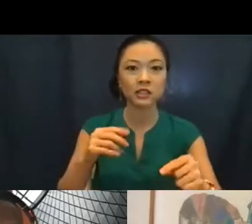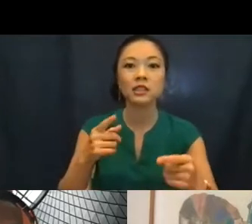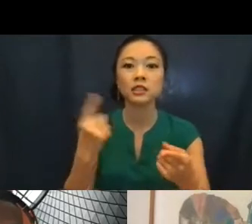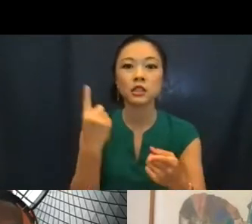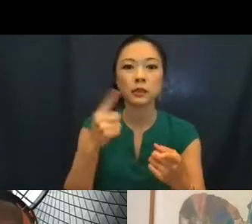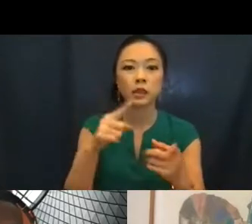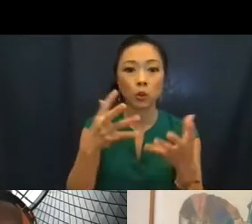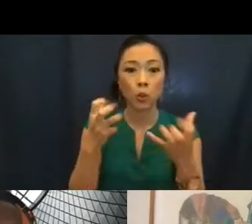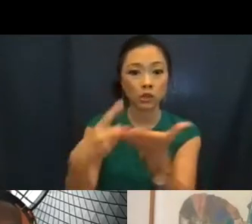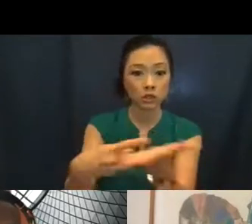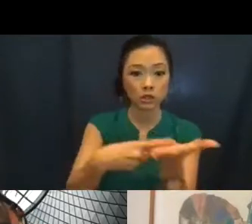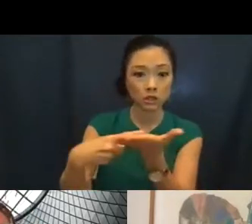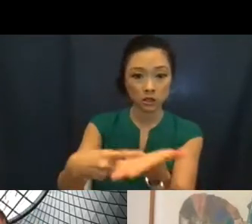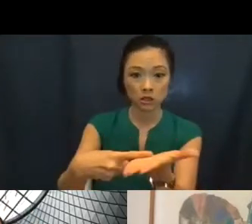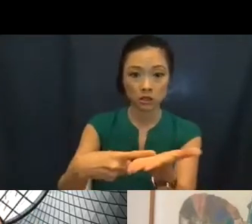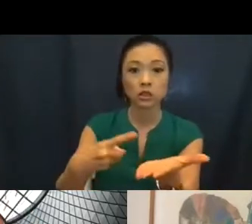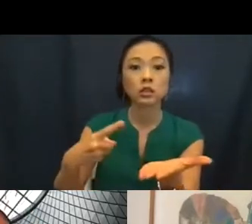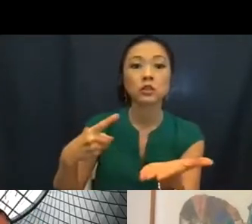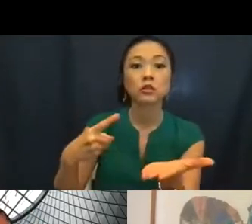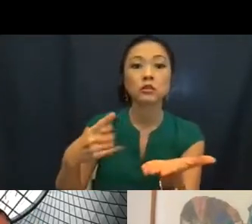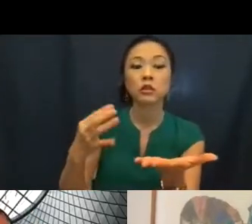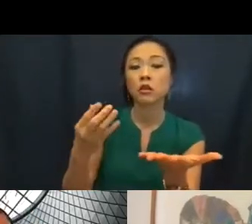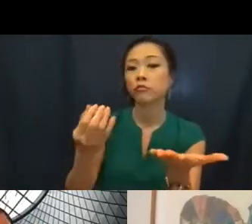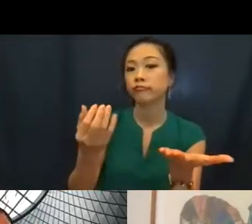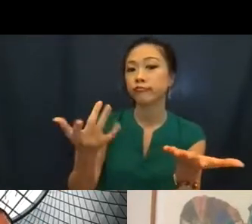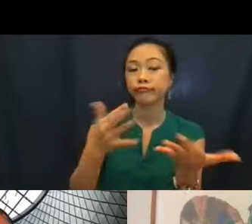a provocation, question or pre-critical thought. We're going